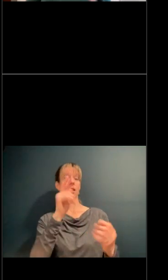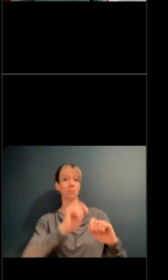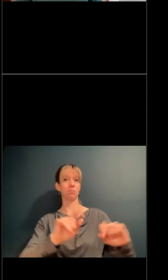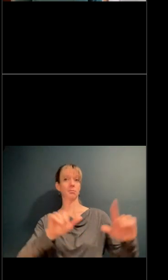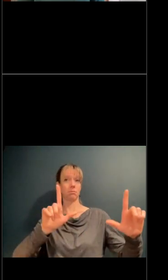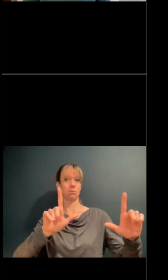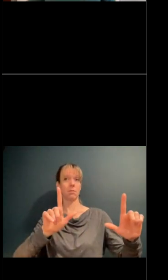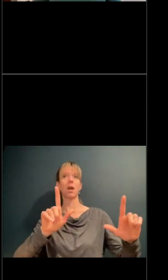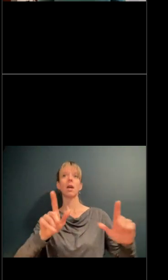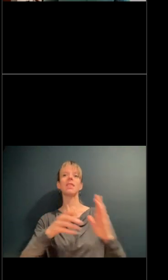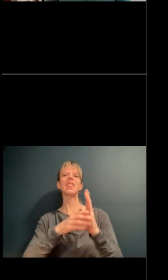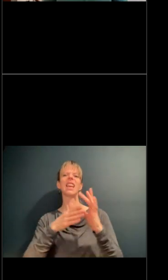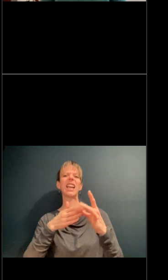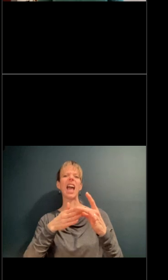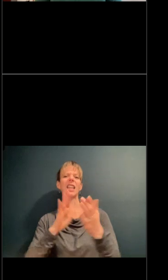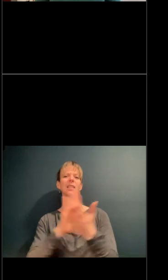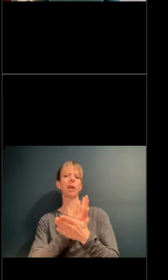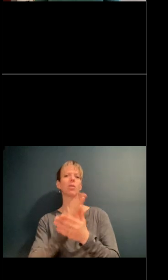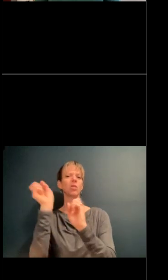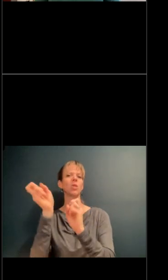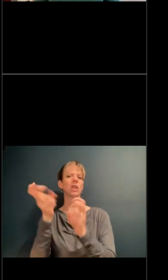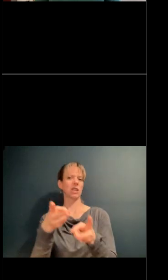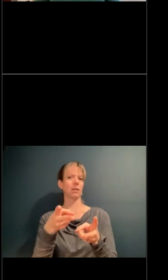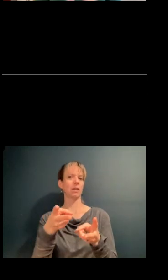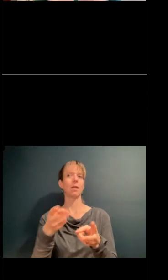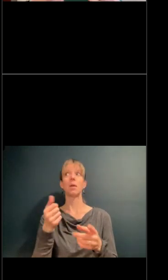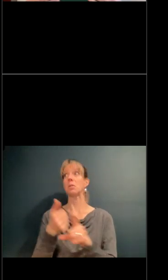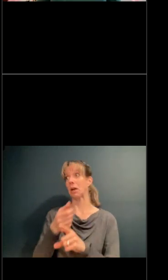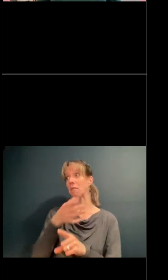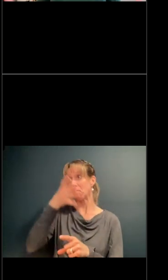particularly if you are a parent, you might be excited about this, or if you work with